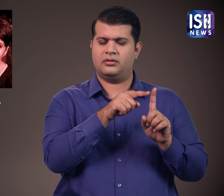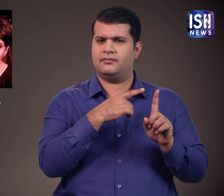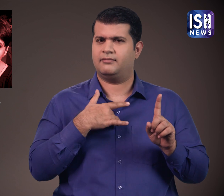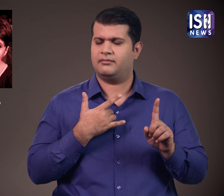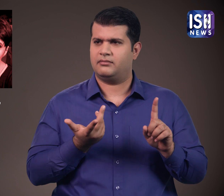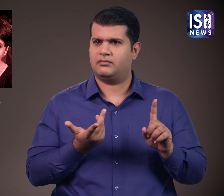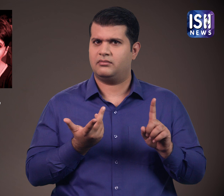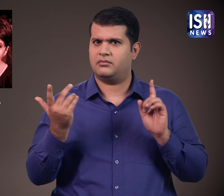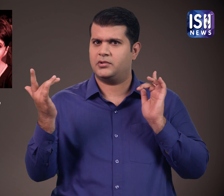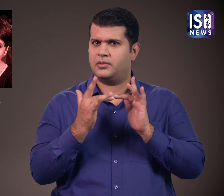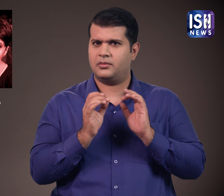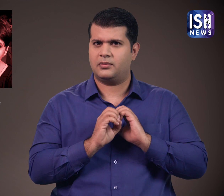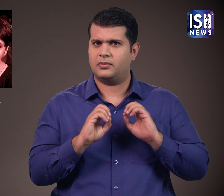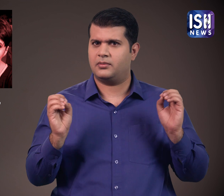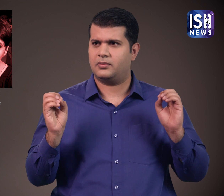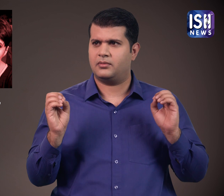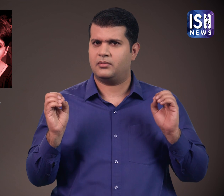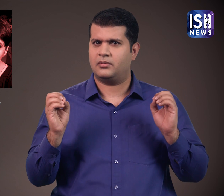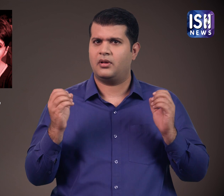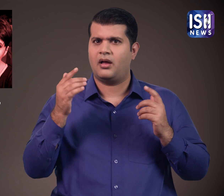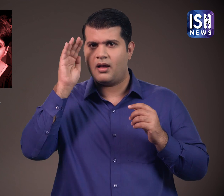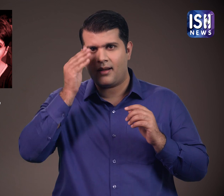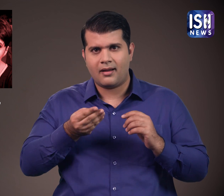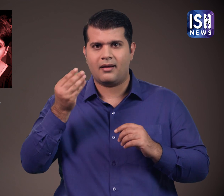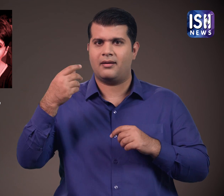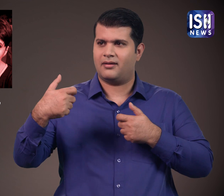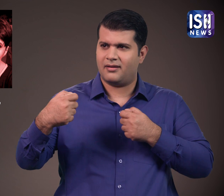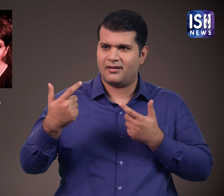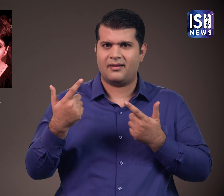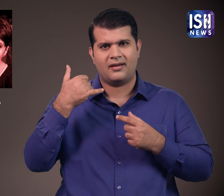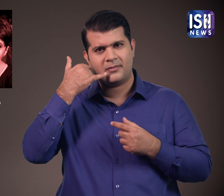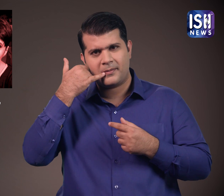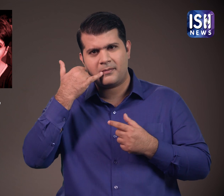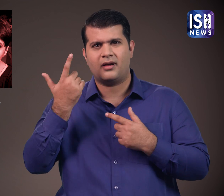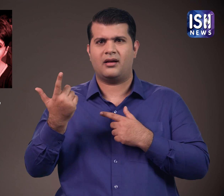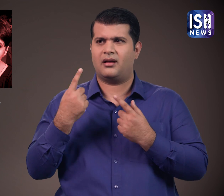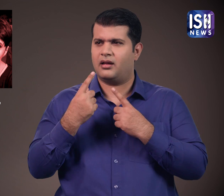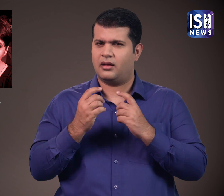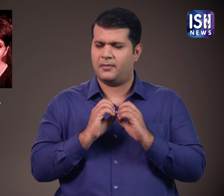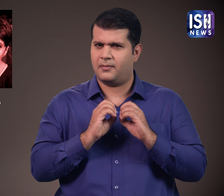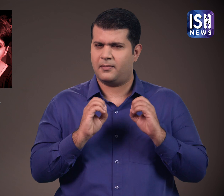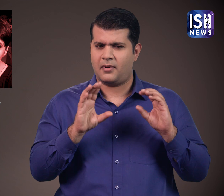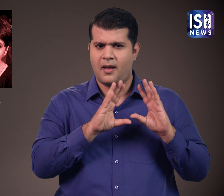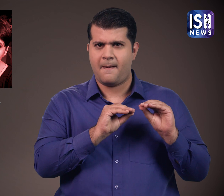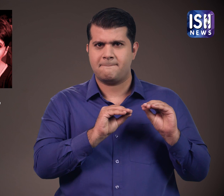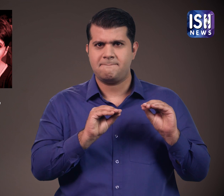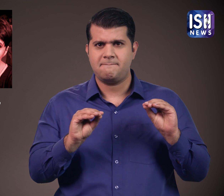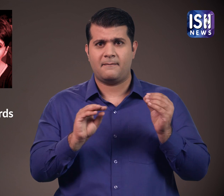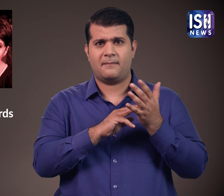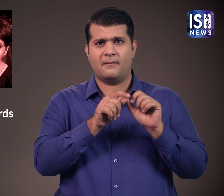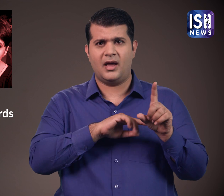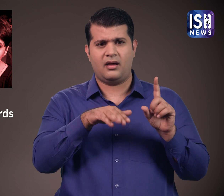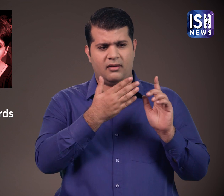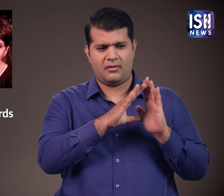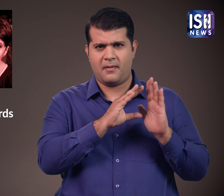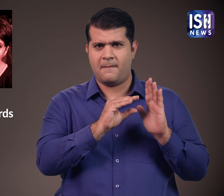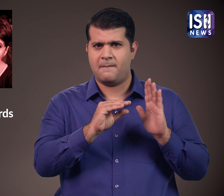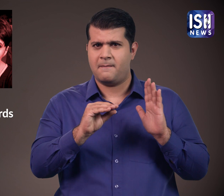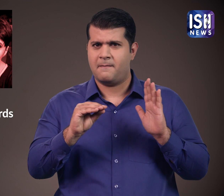He saw that Shraddha had completely stopped texting and calling. There was no news about her since May.